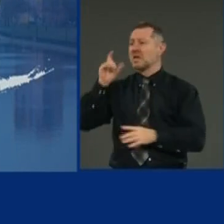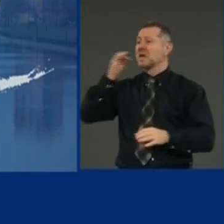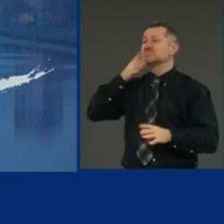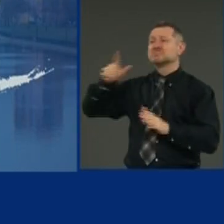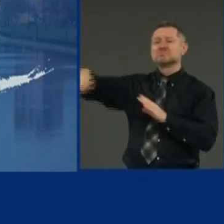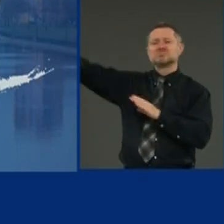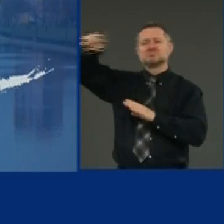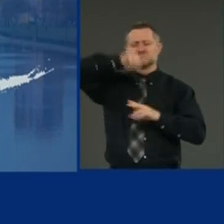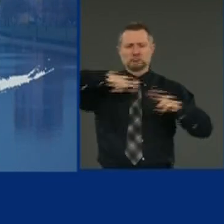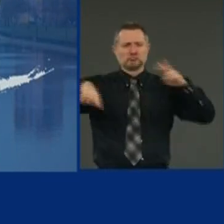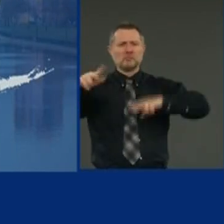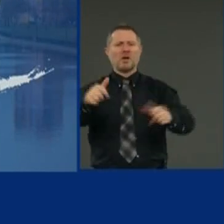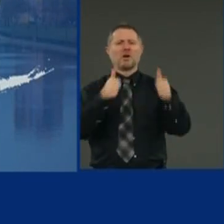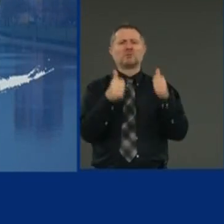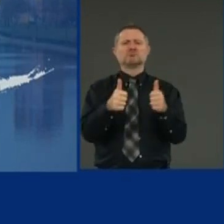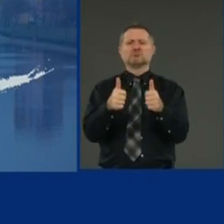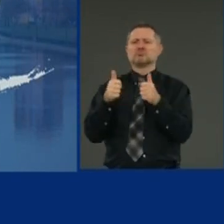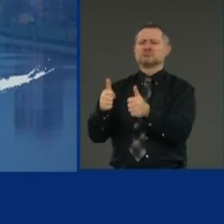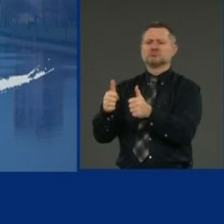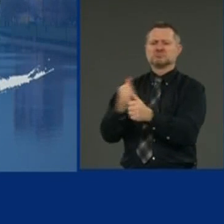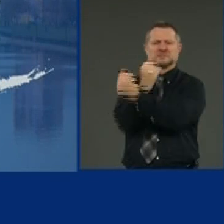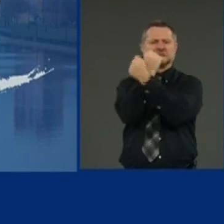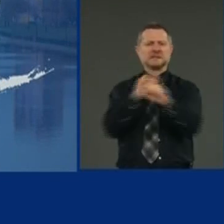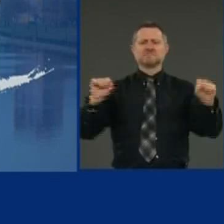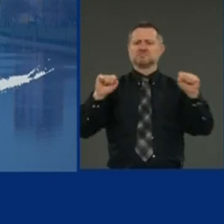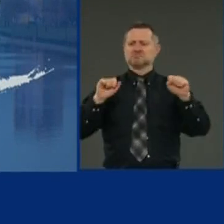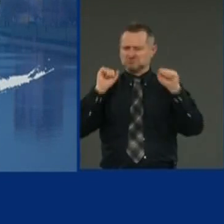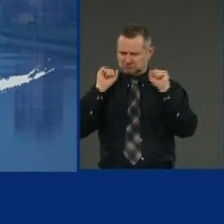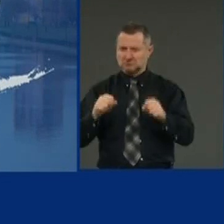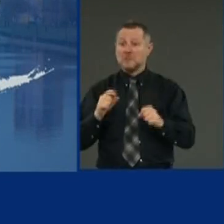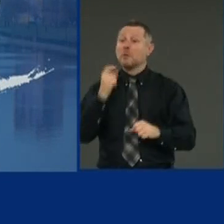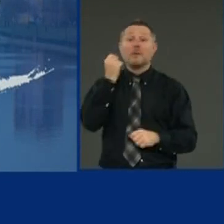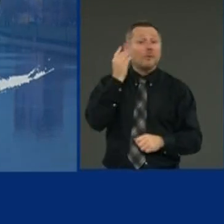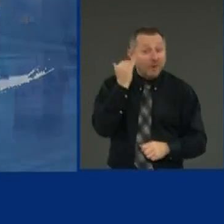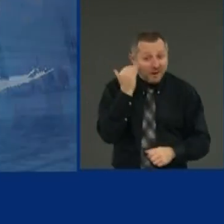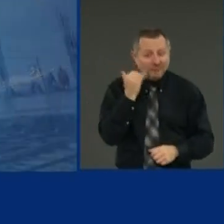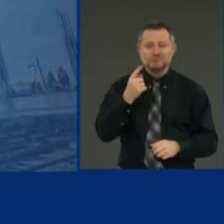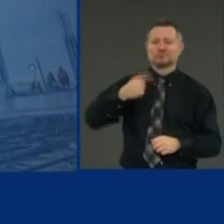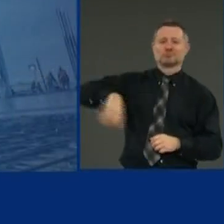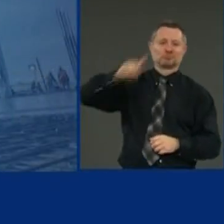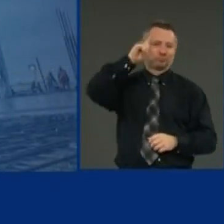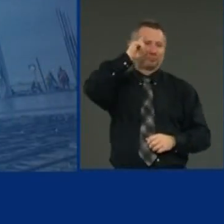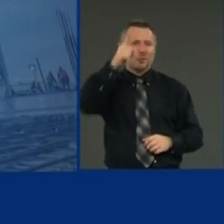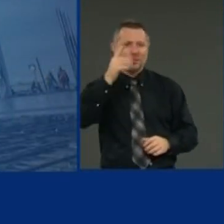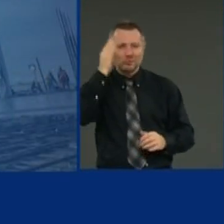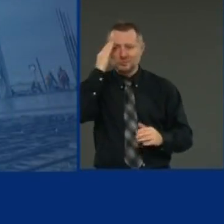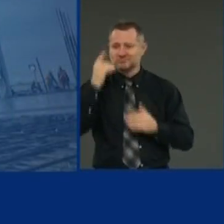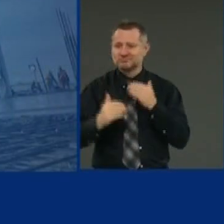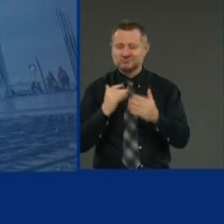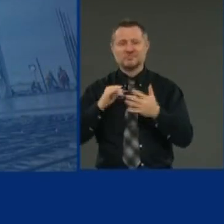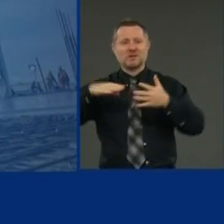BECAUSE THEIR DATA HAS BEEN REVIEWED, AND THE EXPERTS SAY TO US IT'S SAFE TO MOVE FORWARD